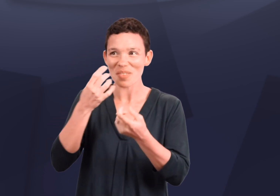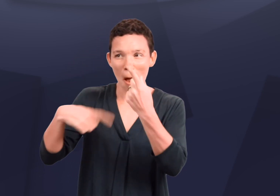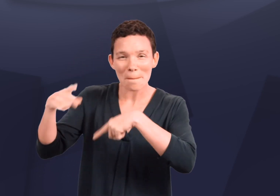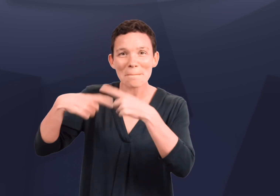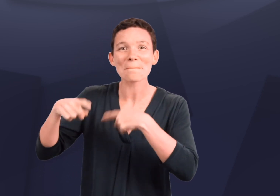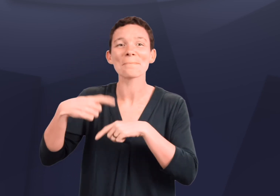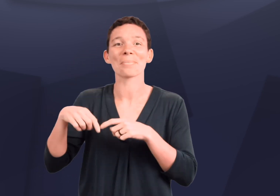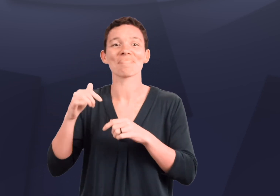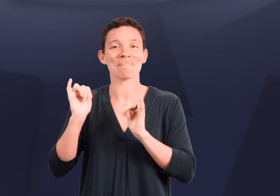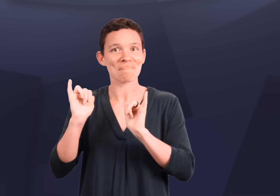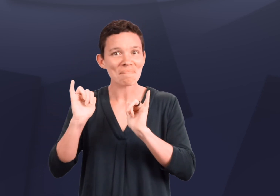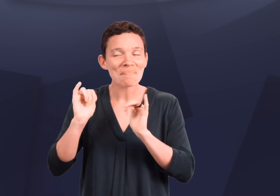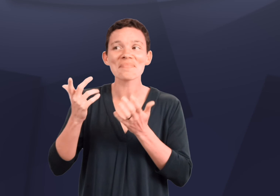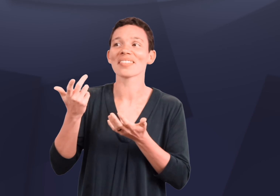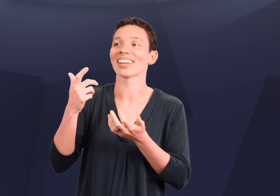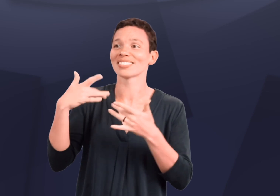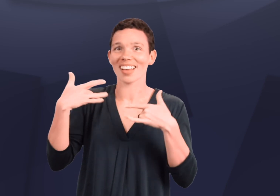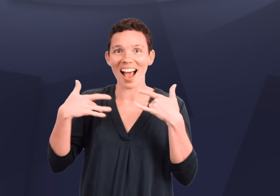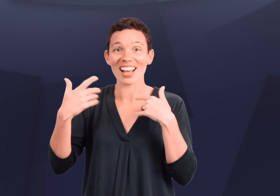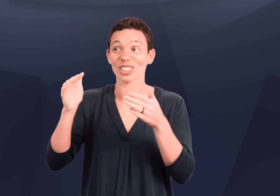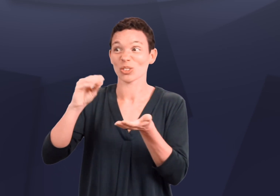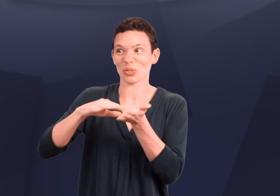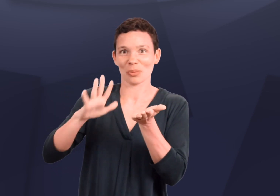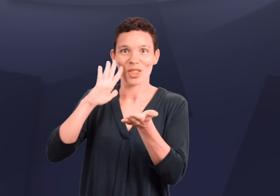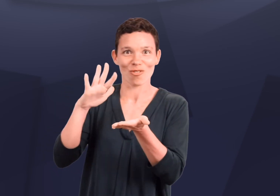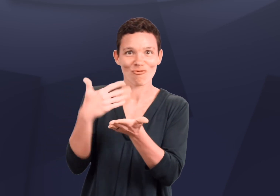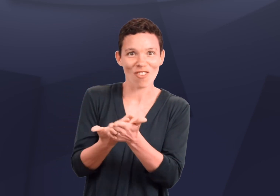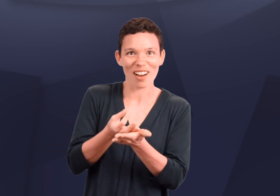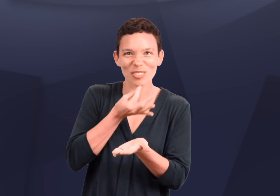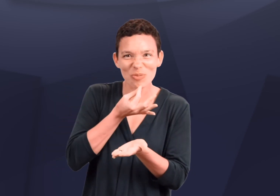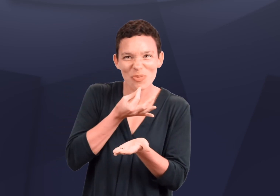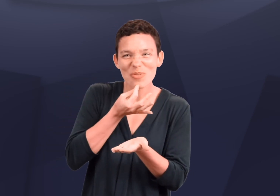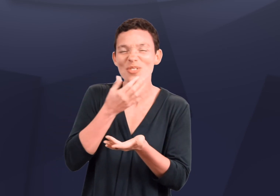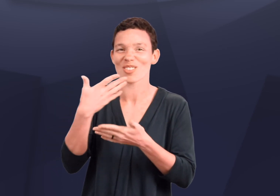Now, the third. A new family will be coming, and their child's first day